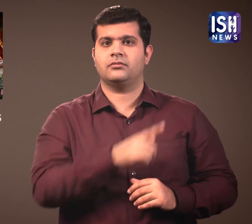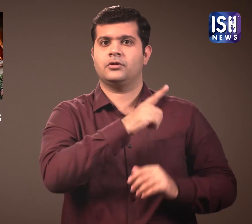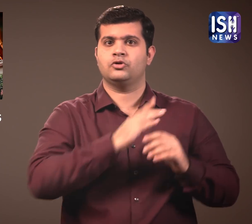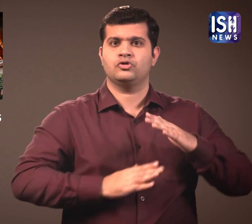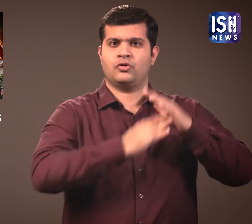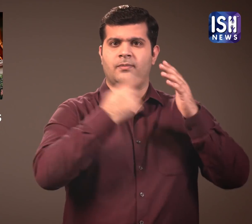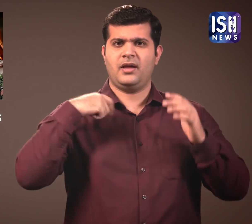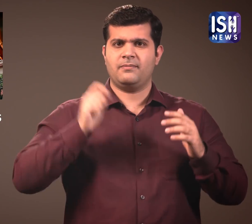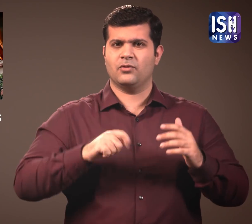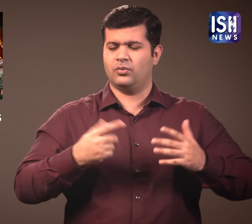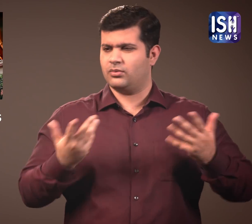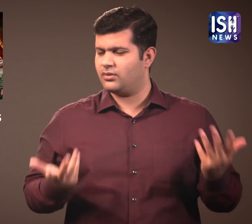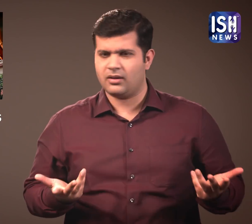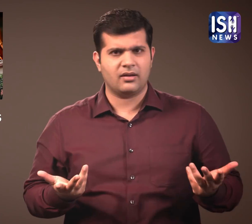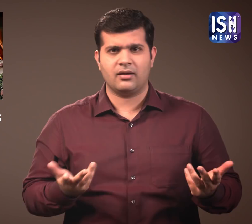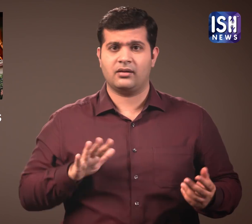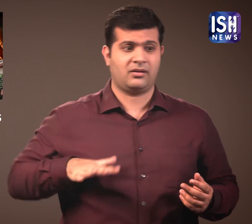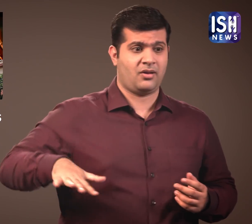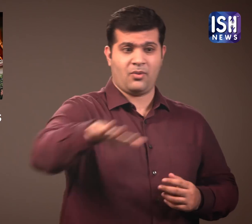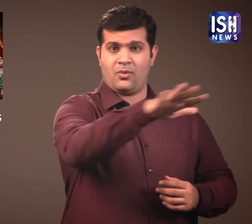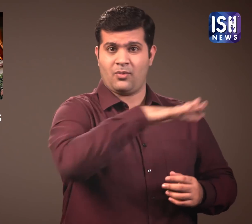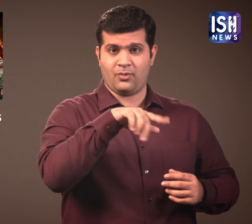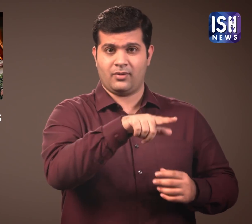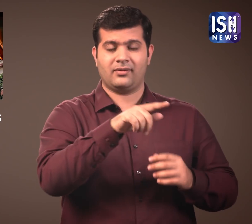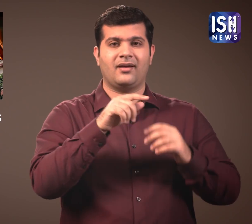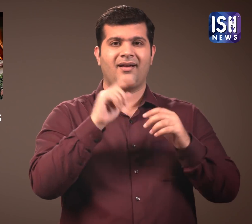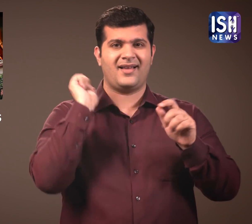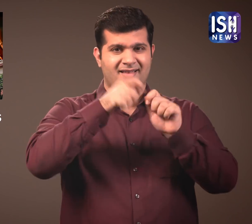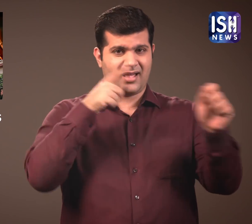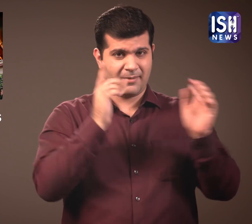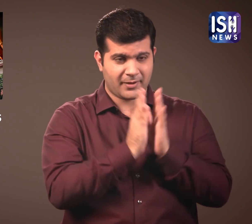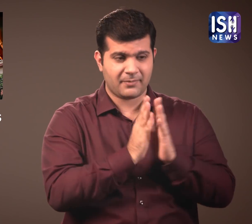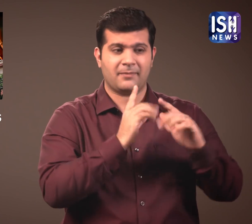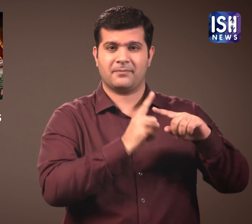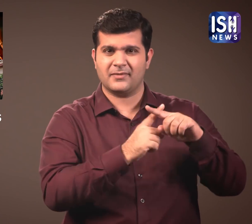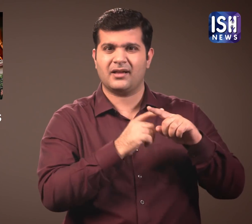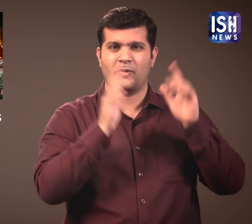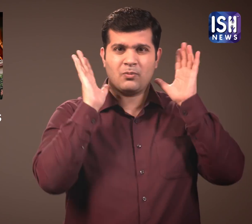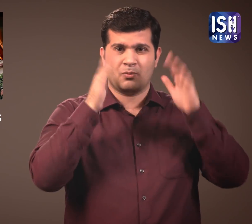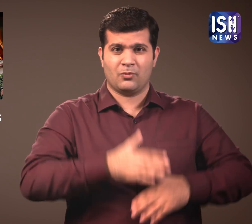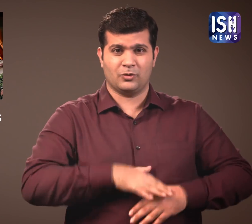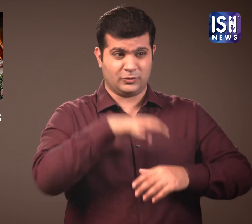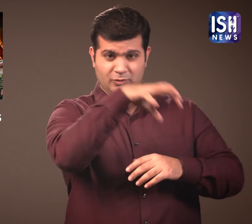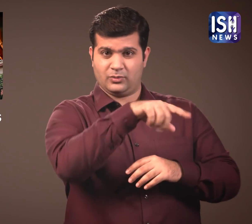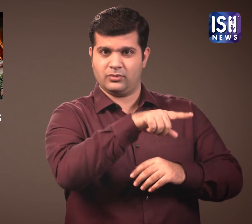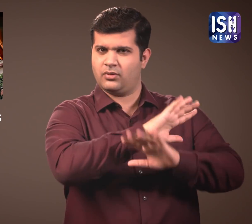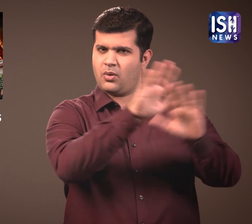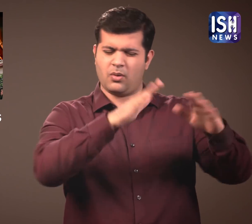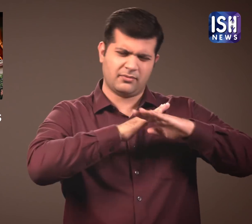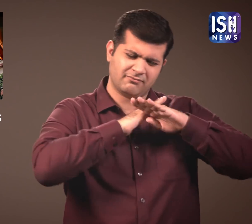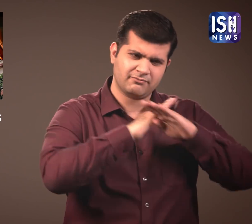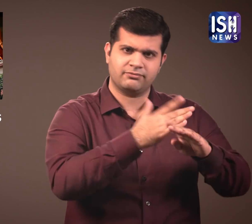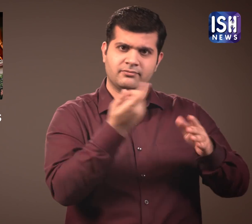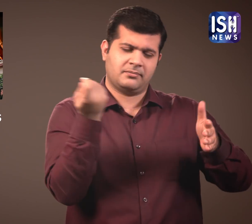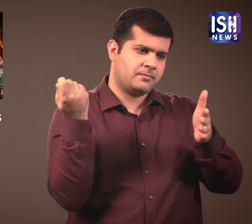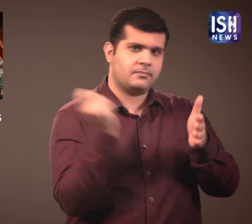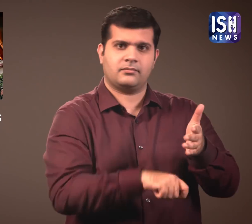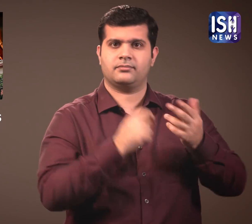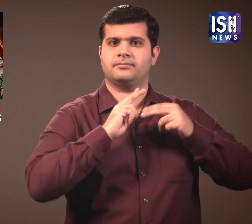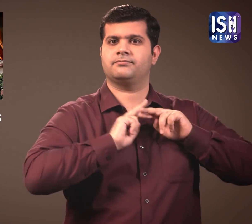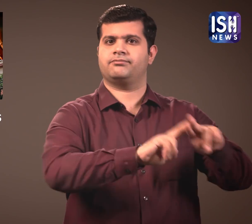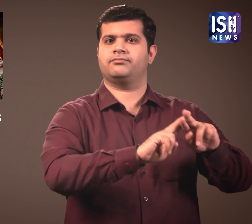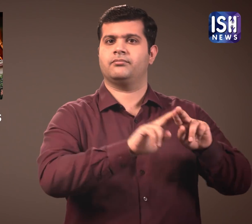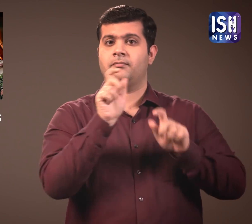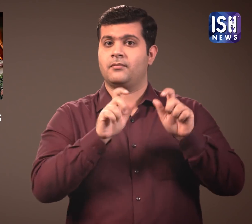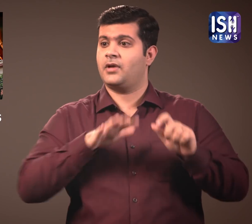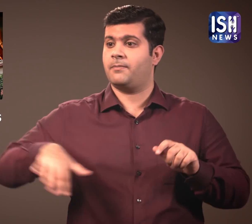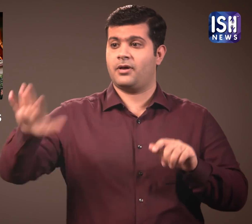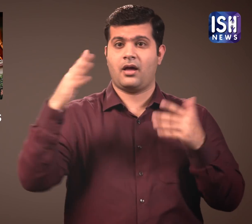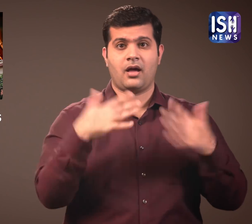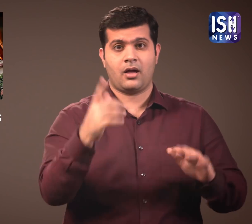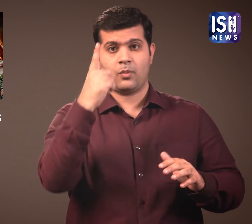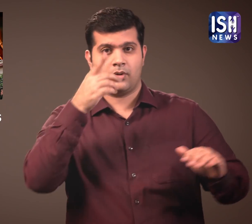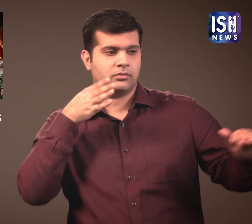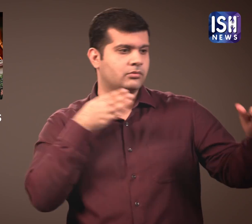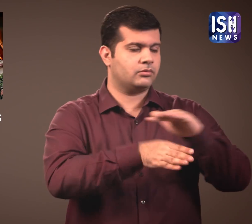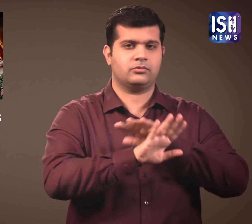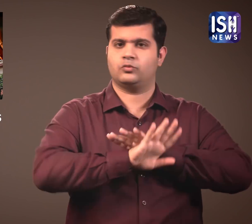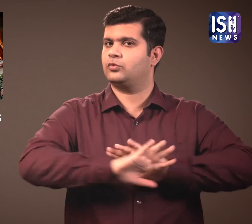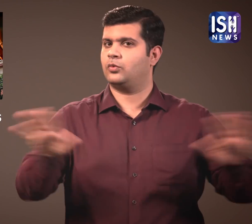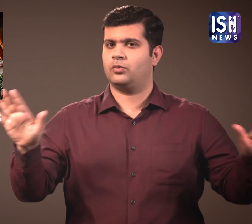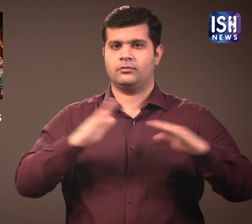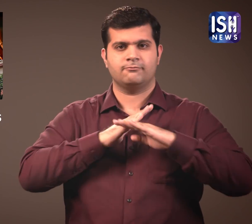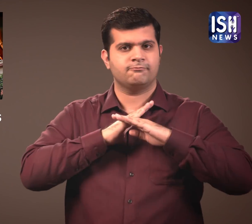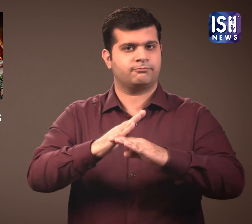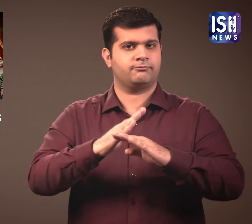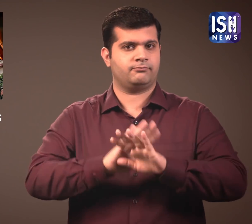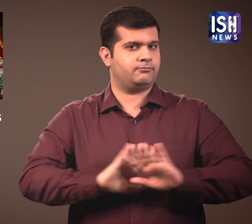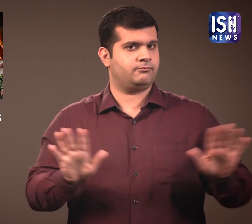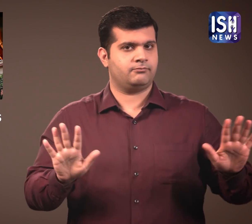The Supreme Court then seized the land and no one was allowed inside.